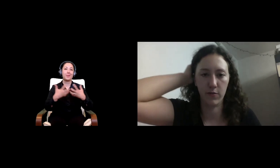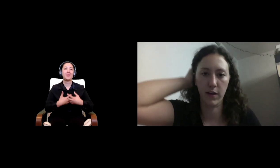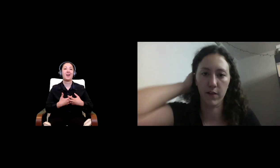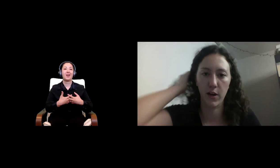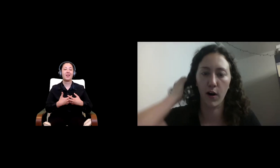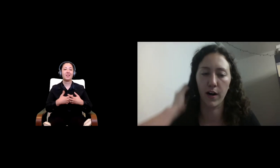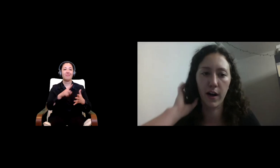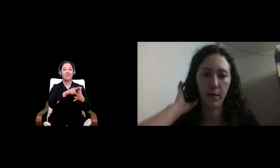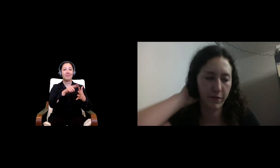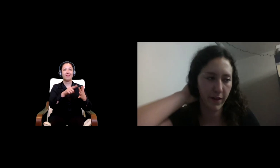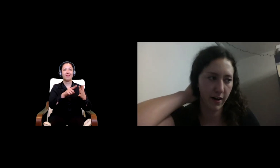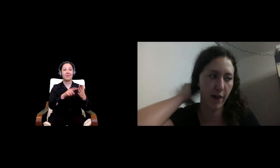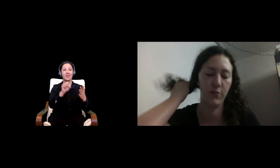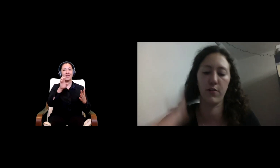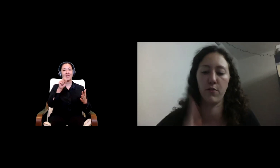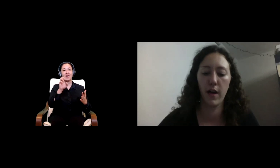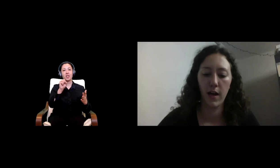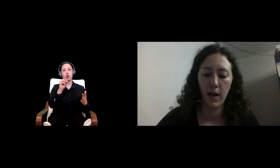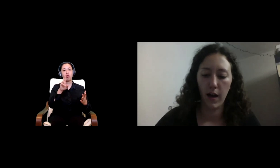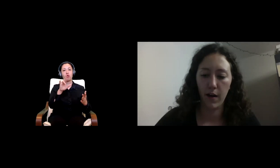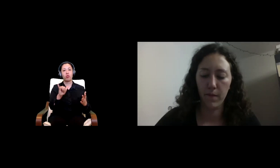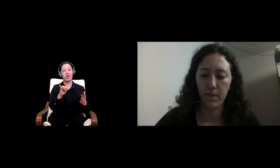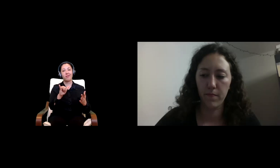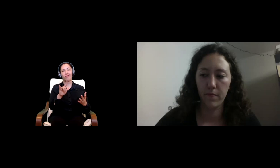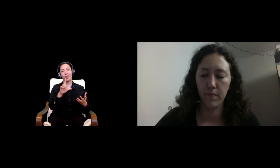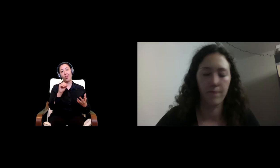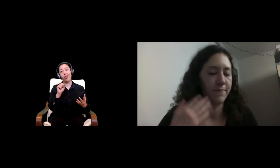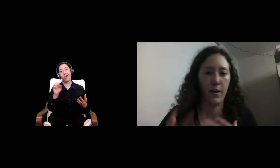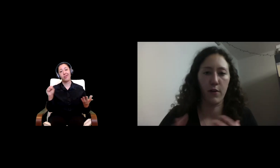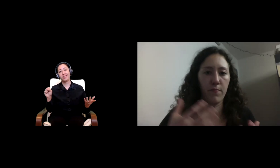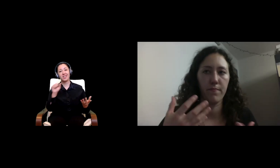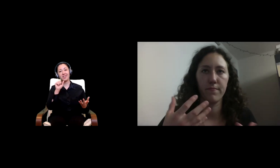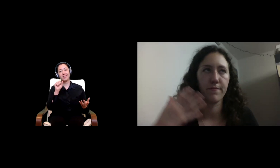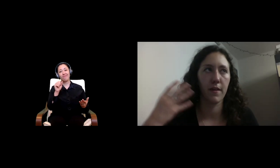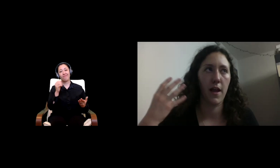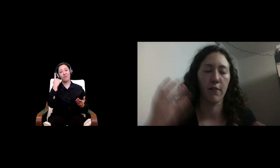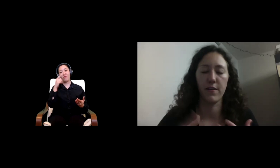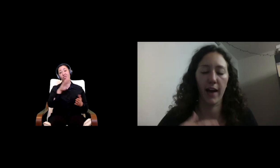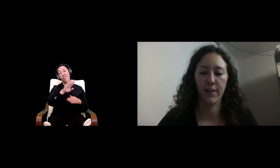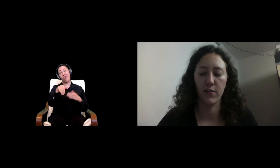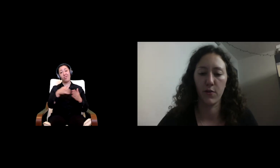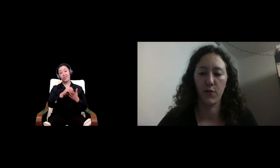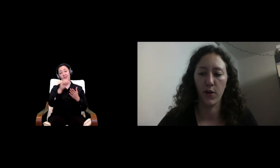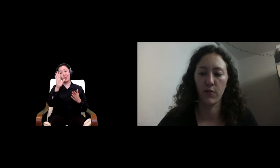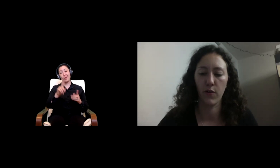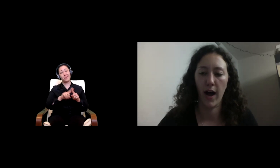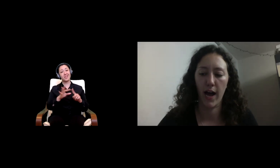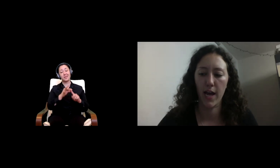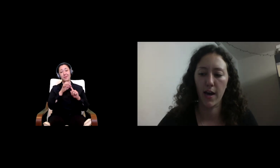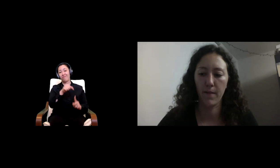really, really hard to figure out how to increase access for the students. So I will send you